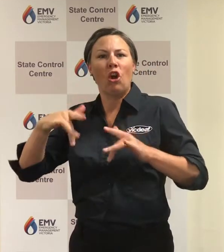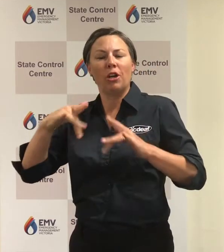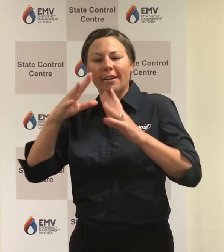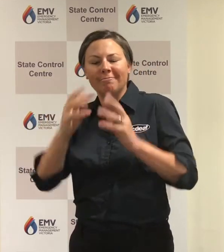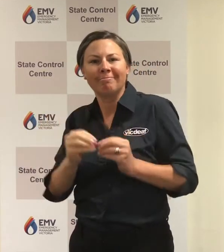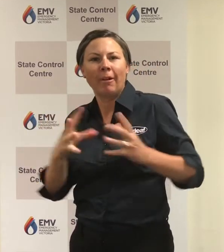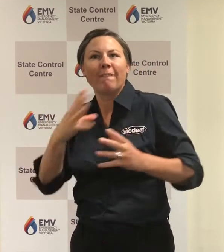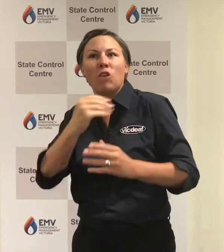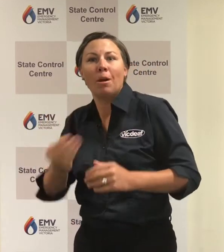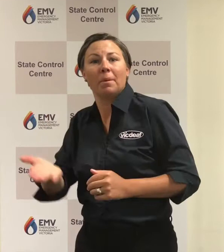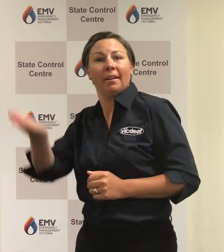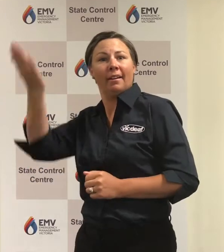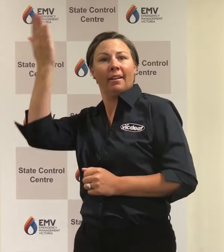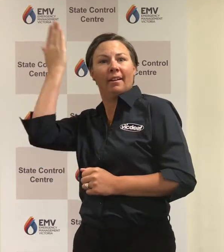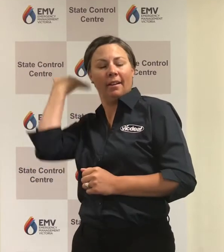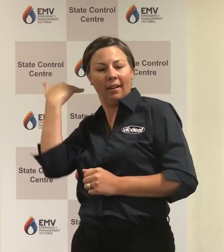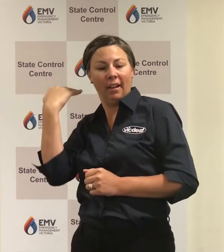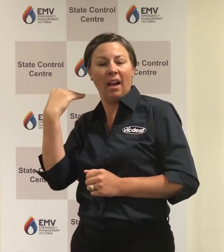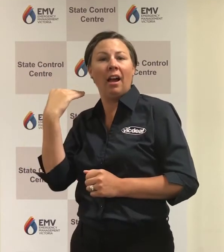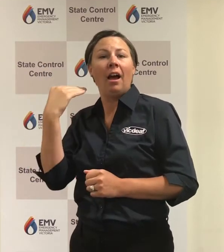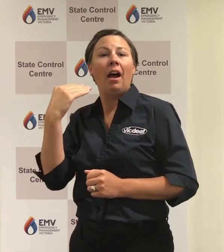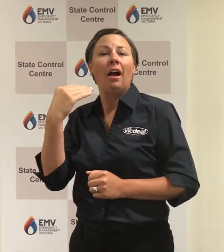are going through a difficult time in their life.